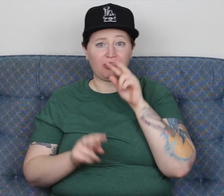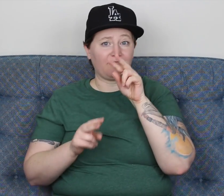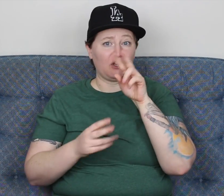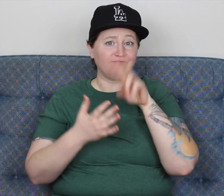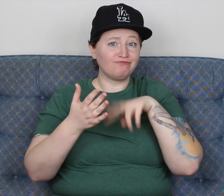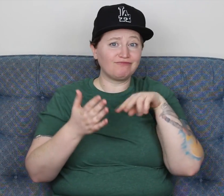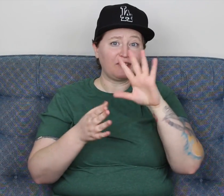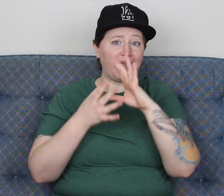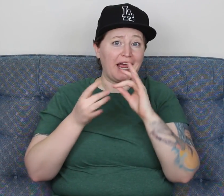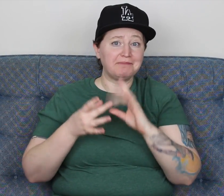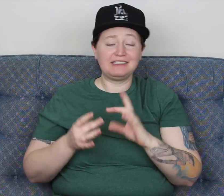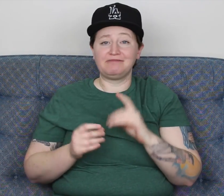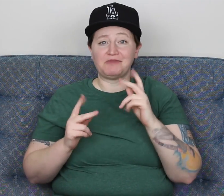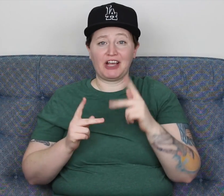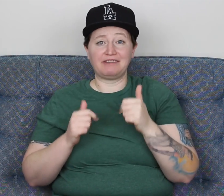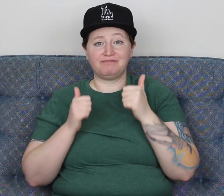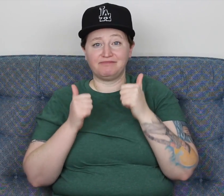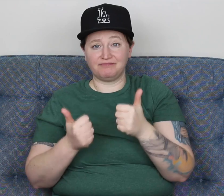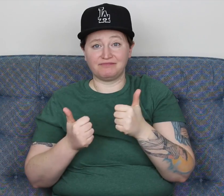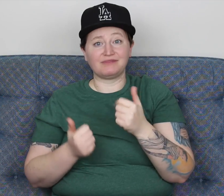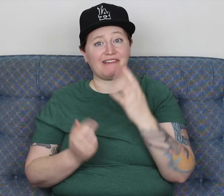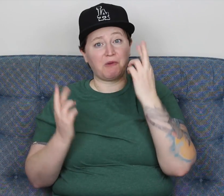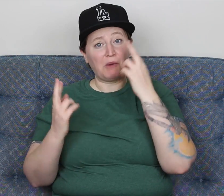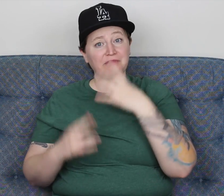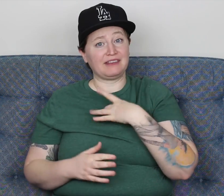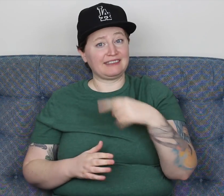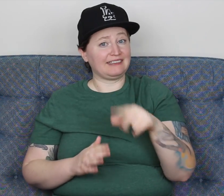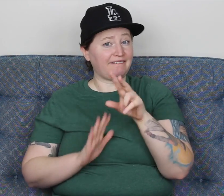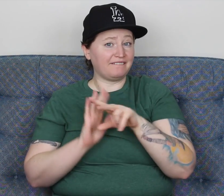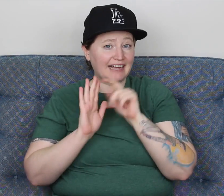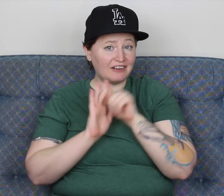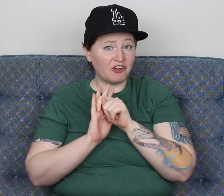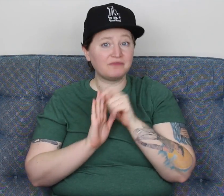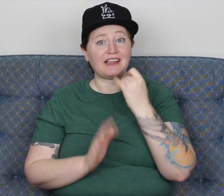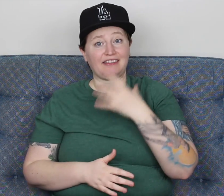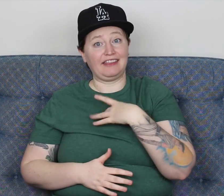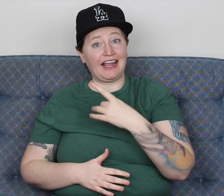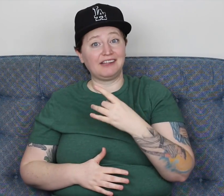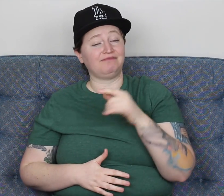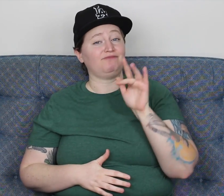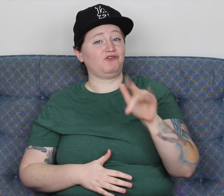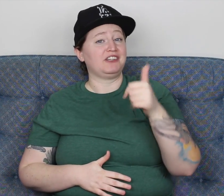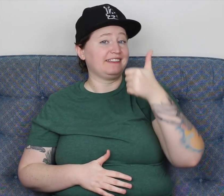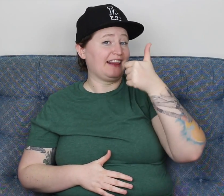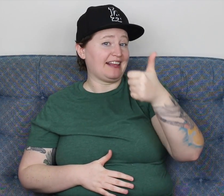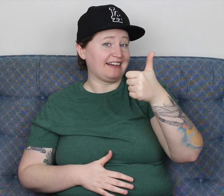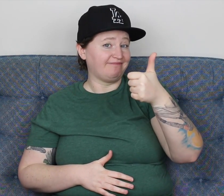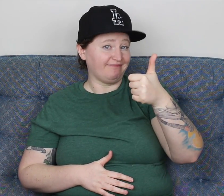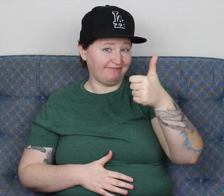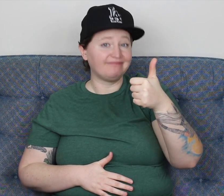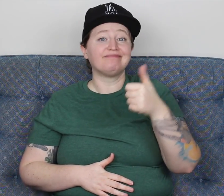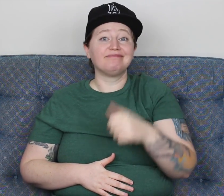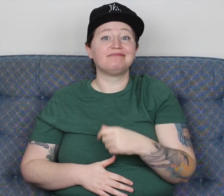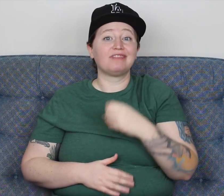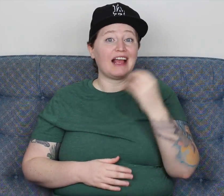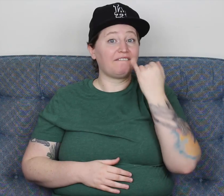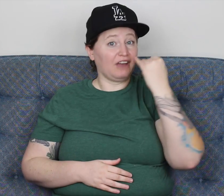Let me know what your identity is. I'd love seeing it in the comments. Hopefully you've liked this video. So if you did, please press LIKE.